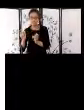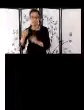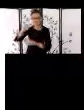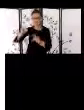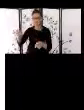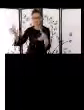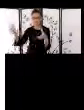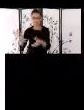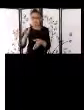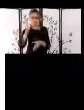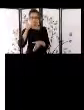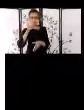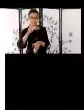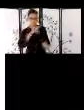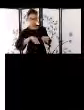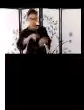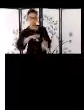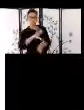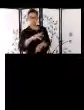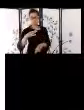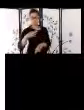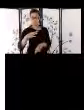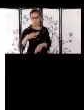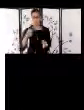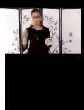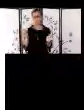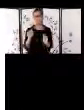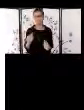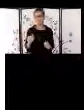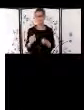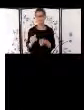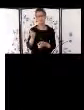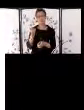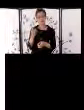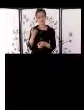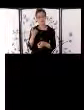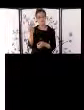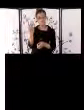CADA is fairly and responsibly distributing public dollars to artists and organizations